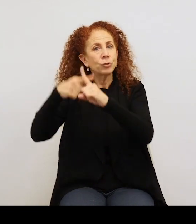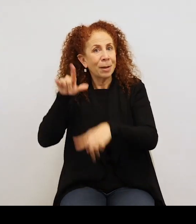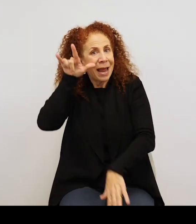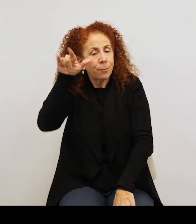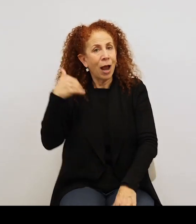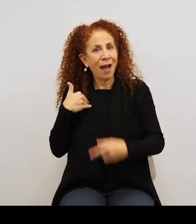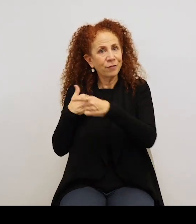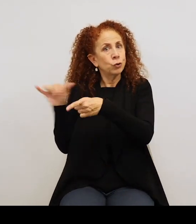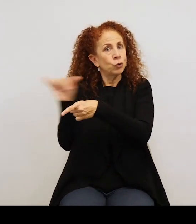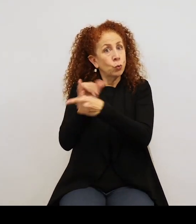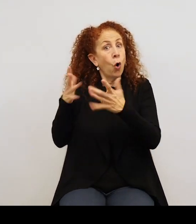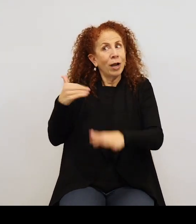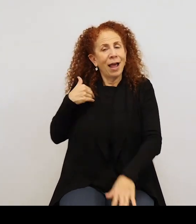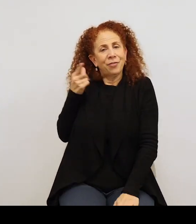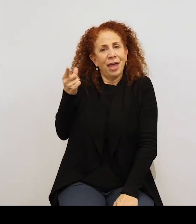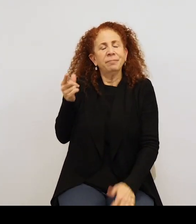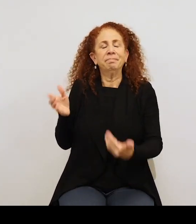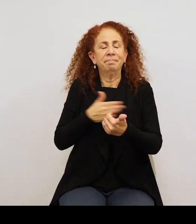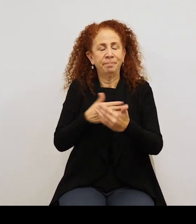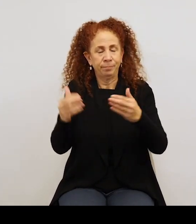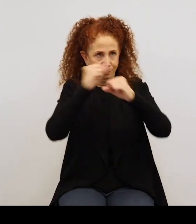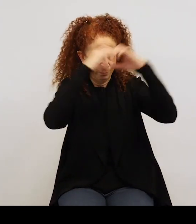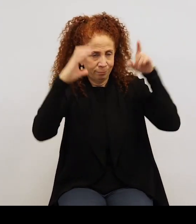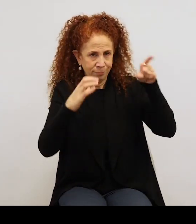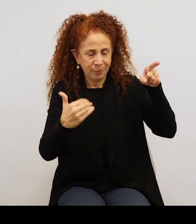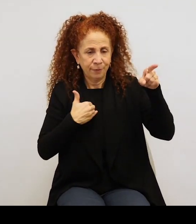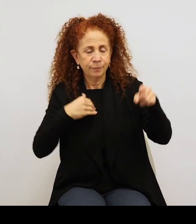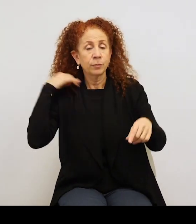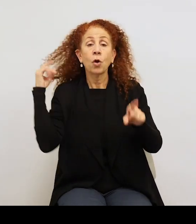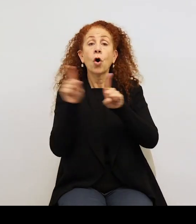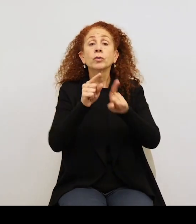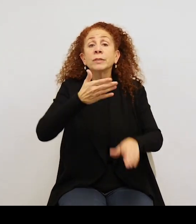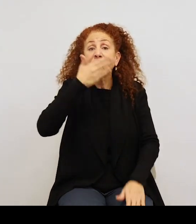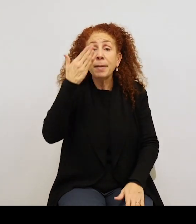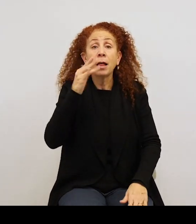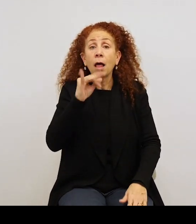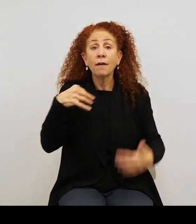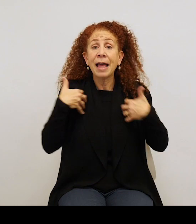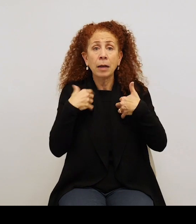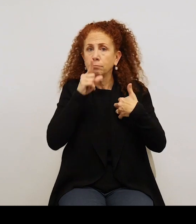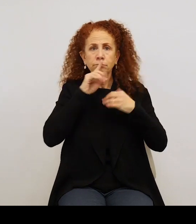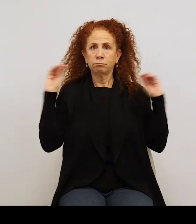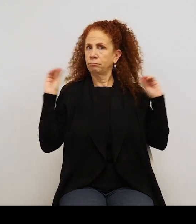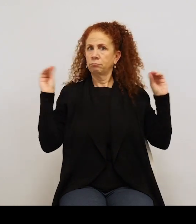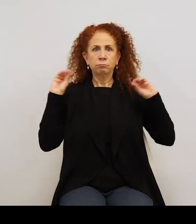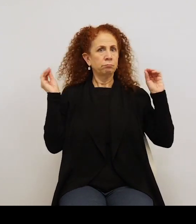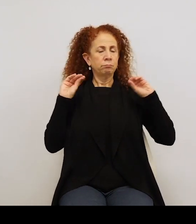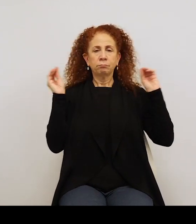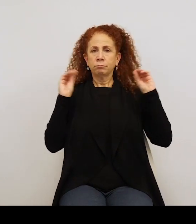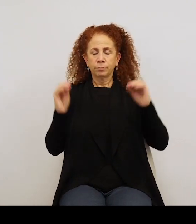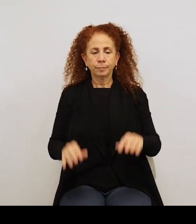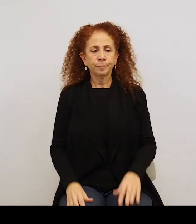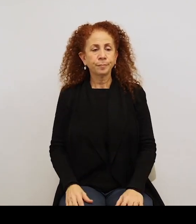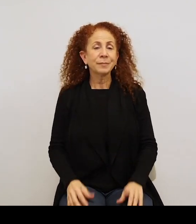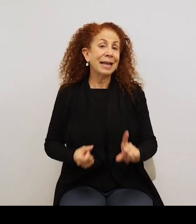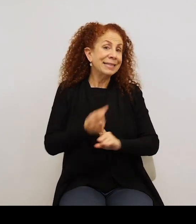So this is something we already have. There are also no smells of animals. And on a side note, you might want